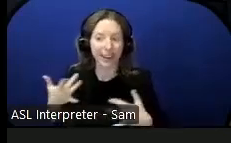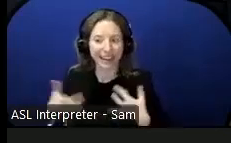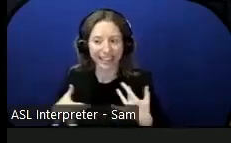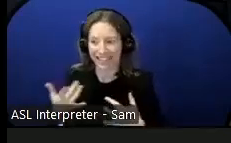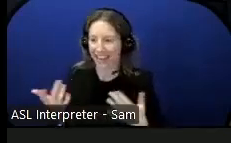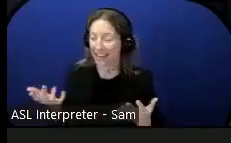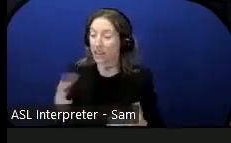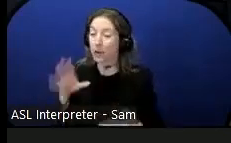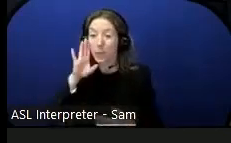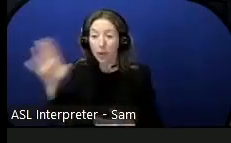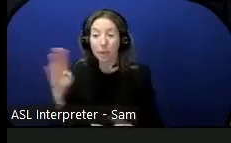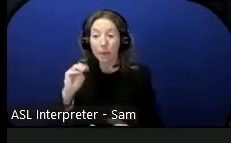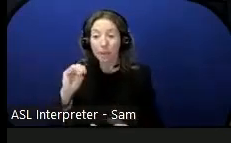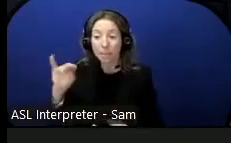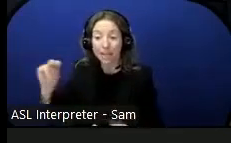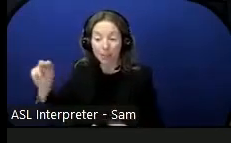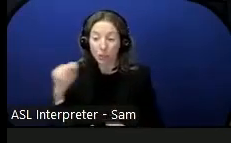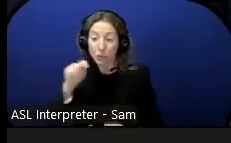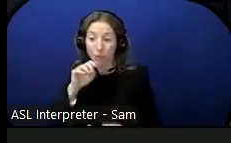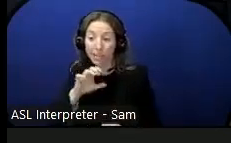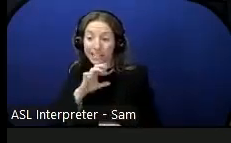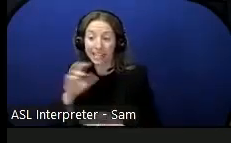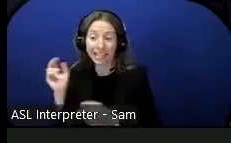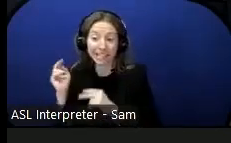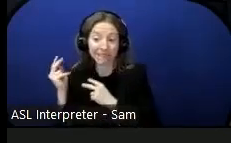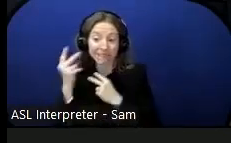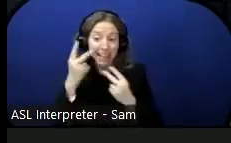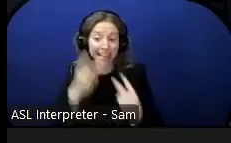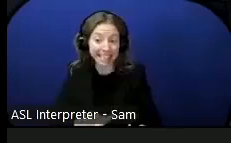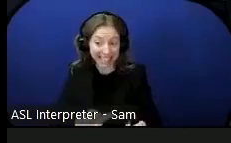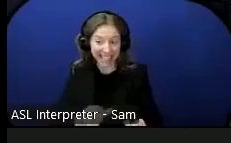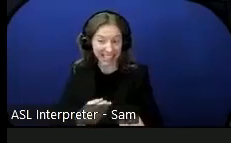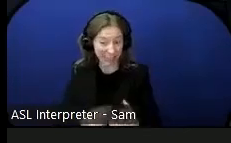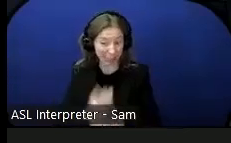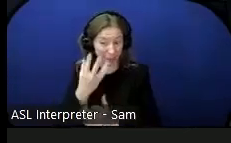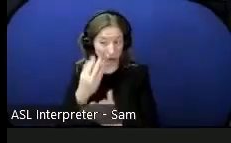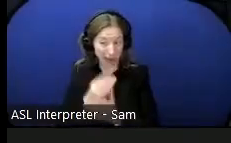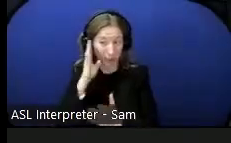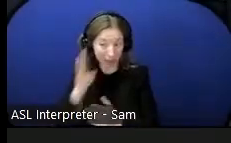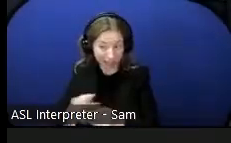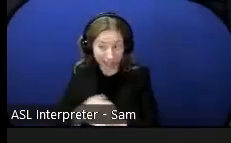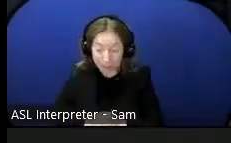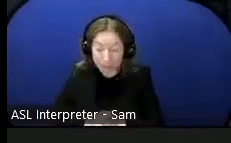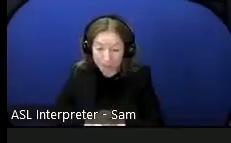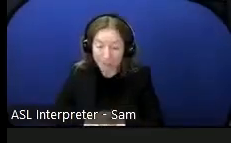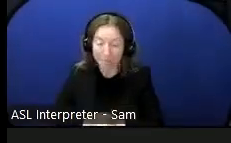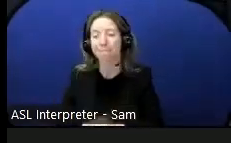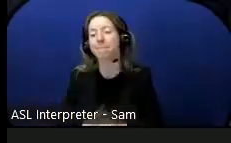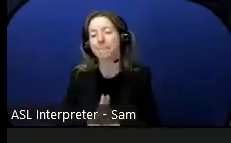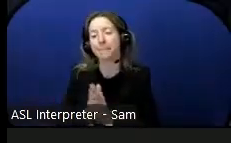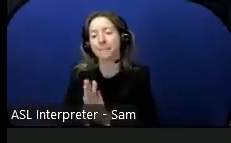who are our clients and our supporters in the Twin-City area. he is going to be co-teaching with me